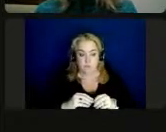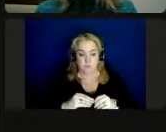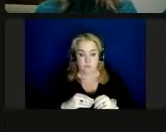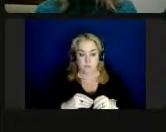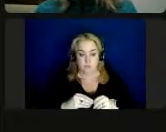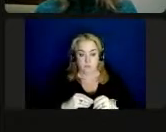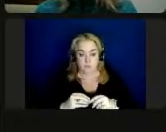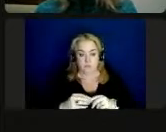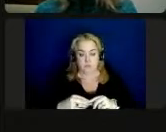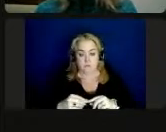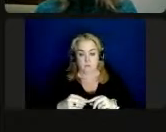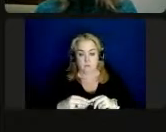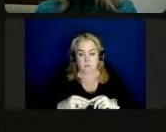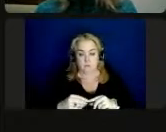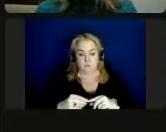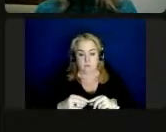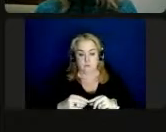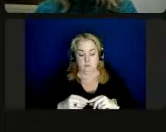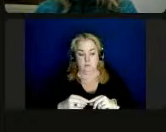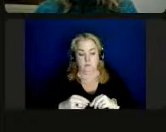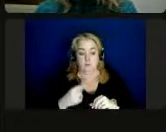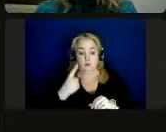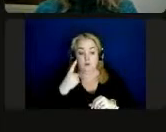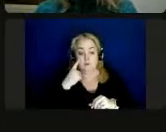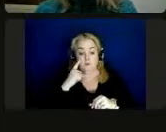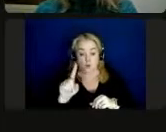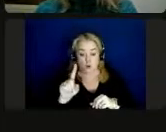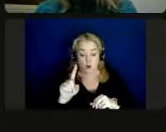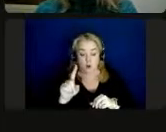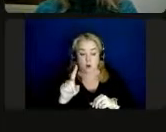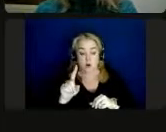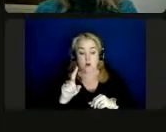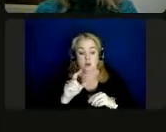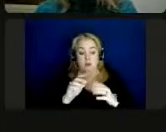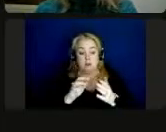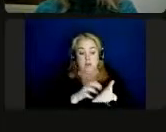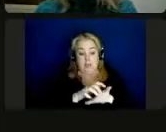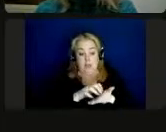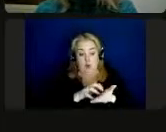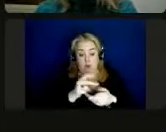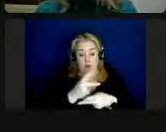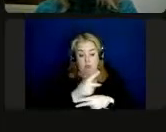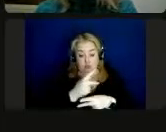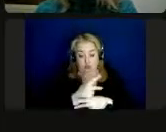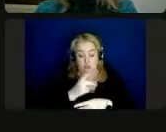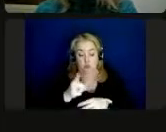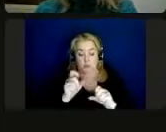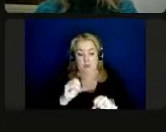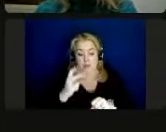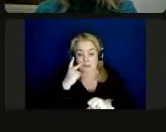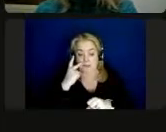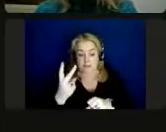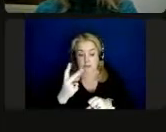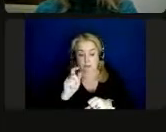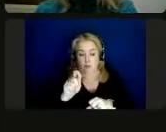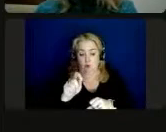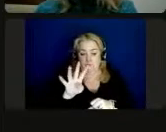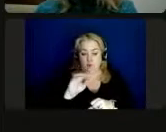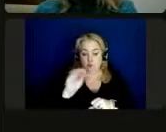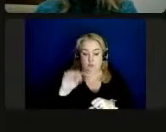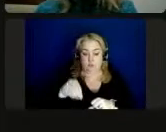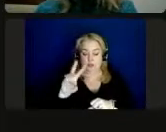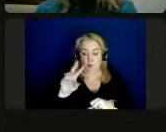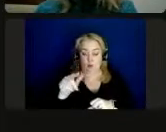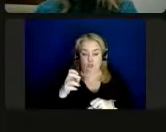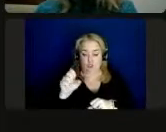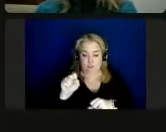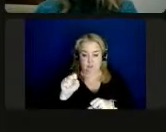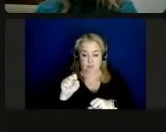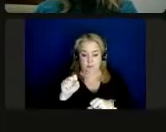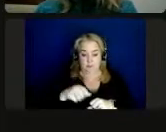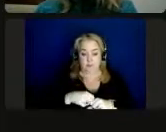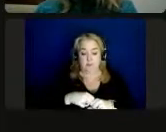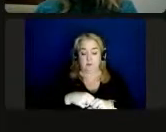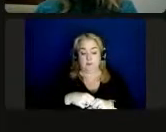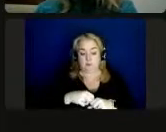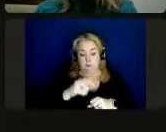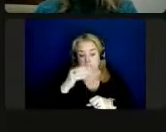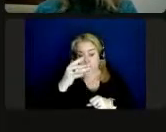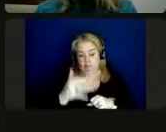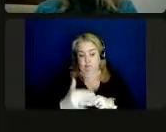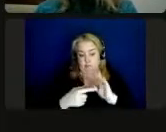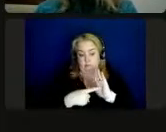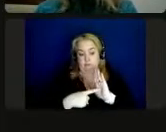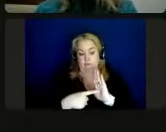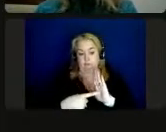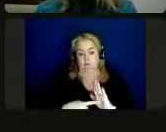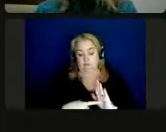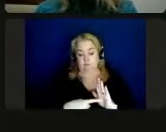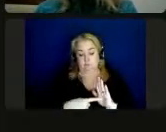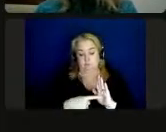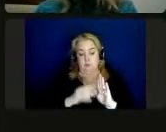IT DOES NOT THIS IS 2019 FOR